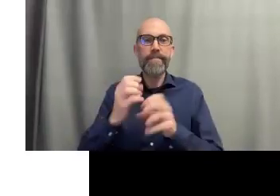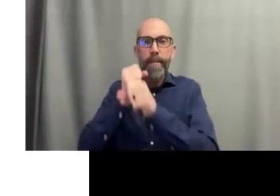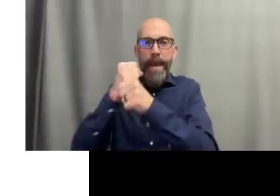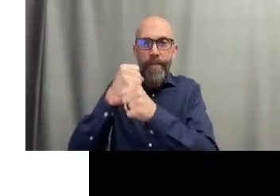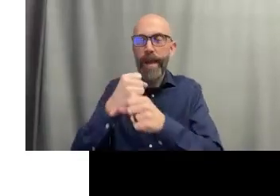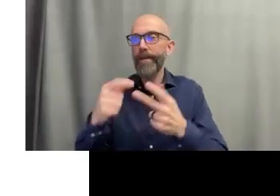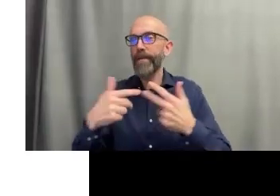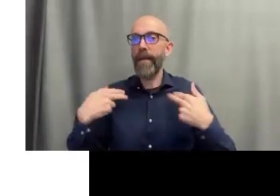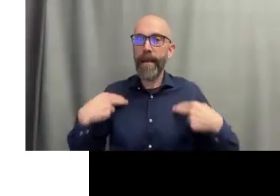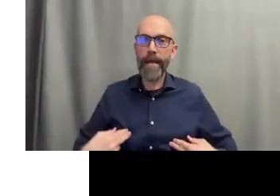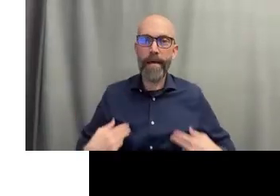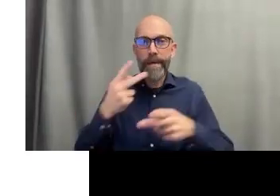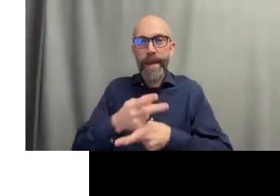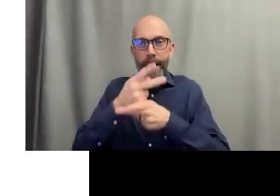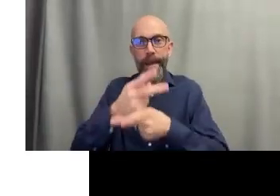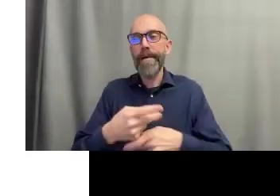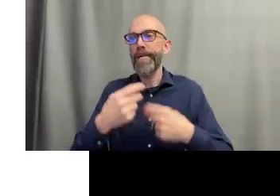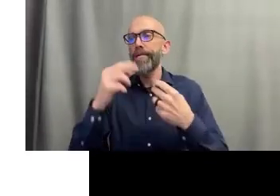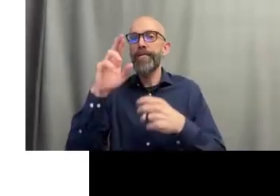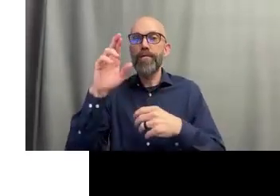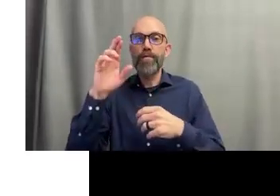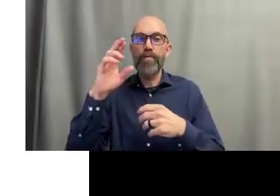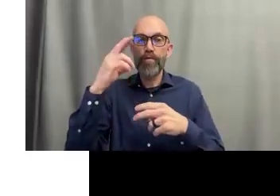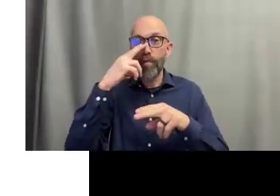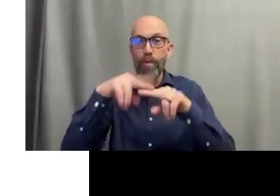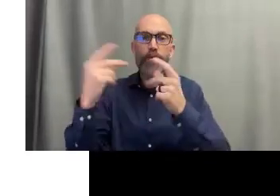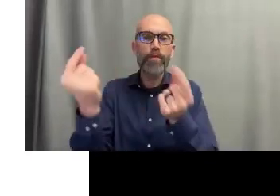care resources, recreation, hospitality,